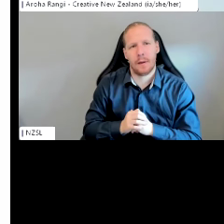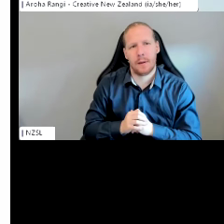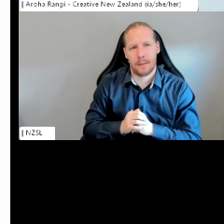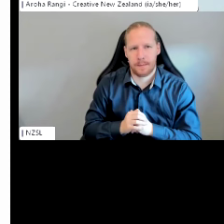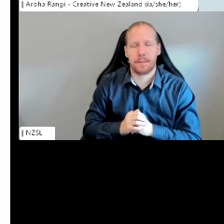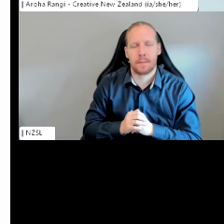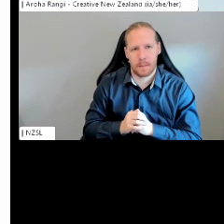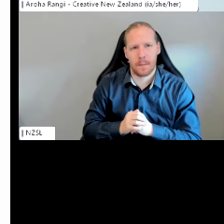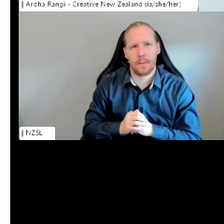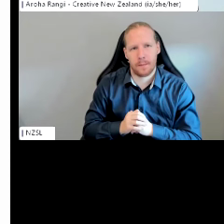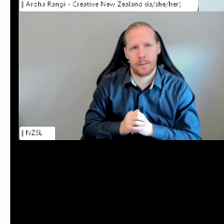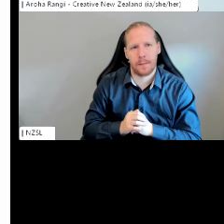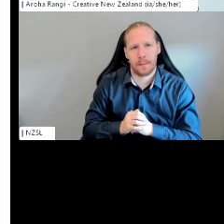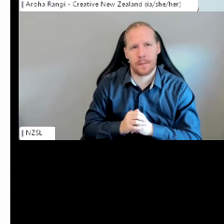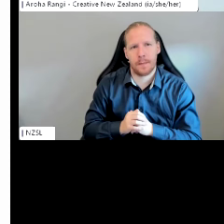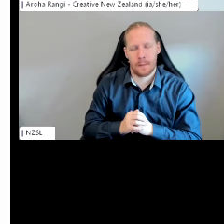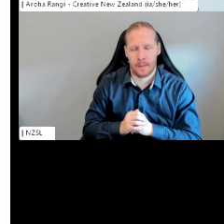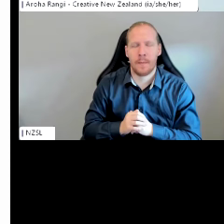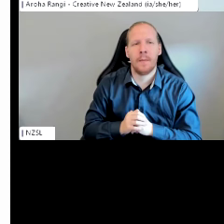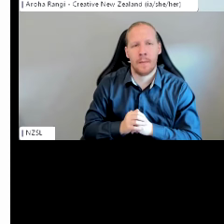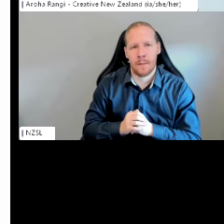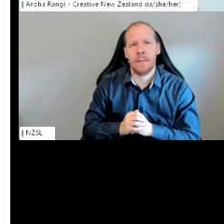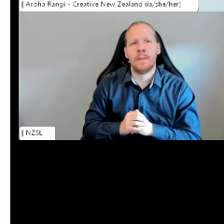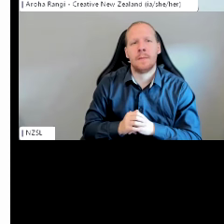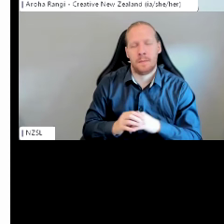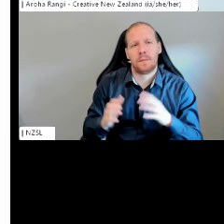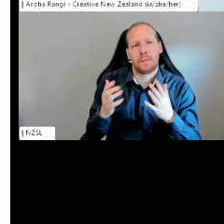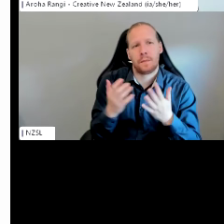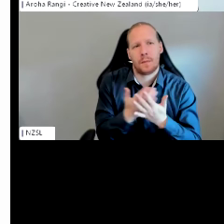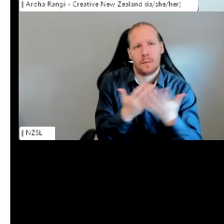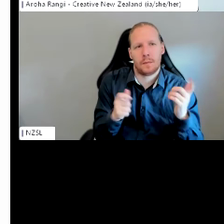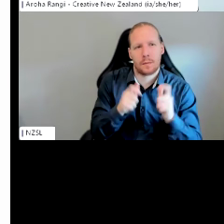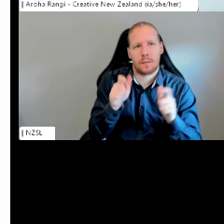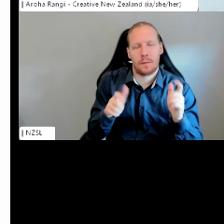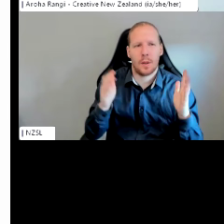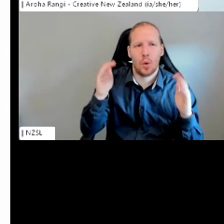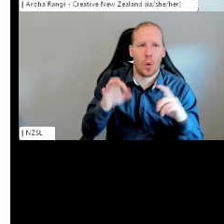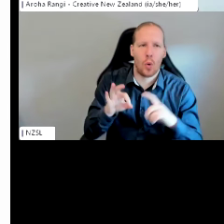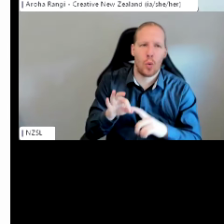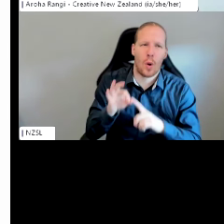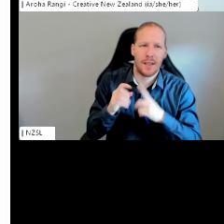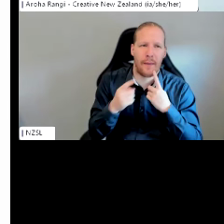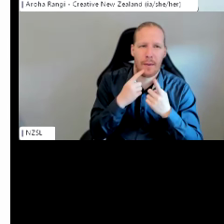uh very poor quality information there. So people are not necessarily seeing that as as